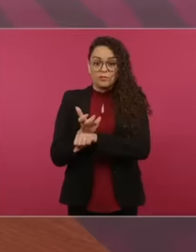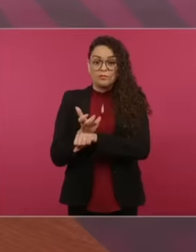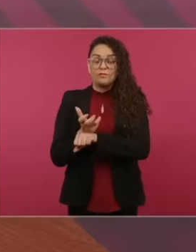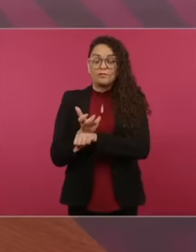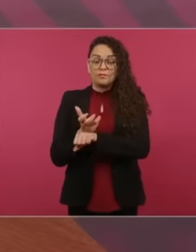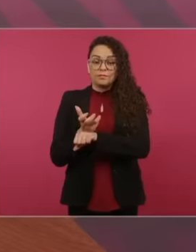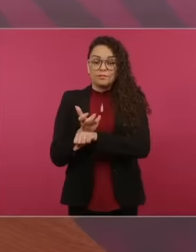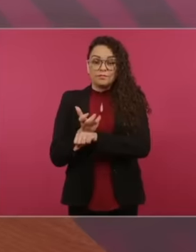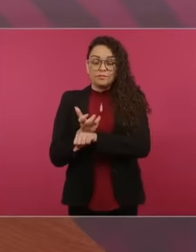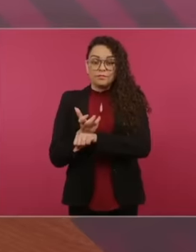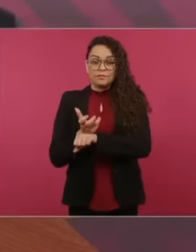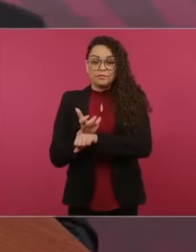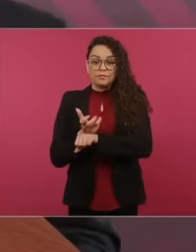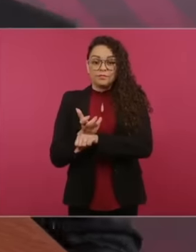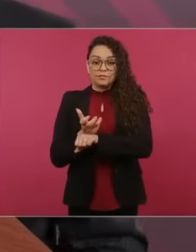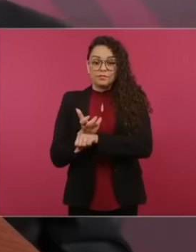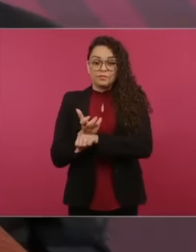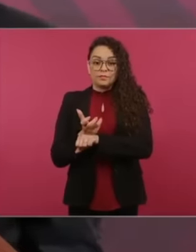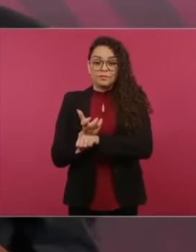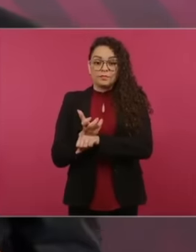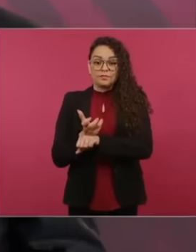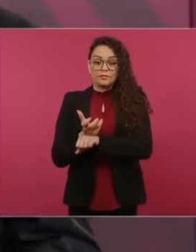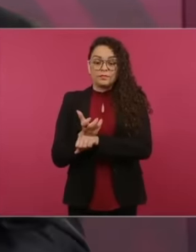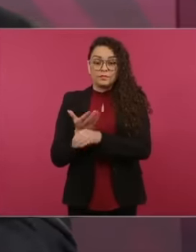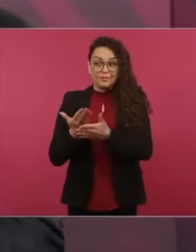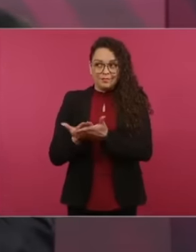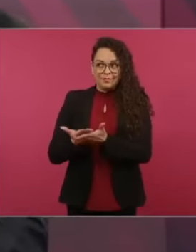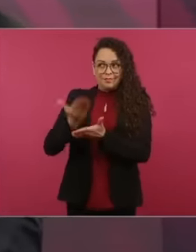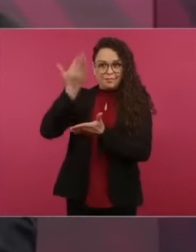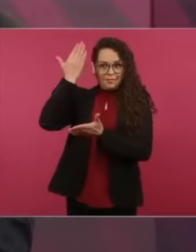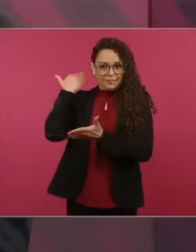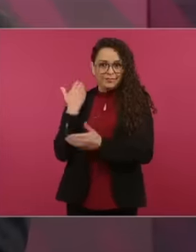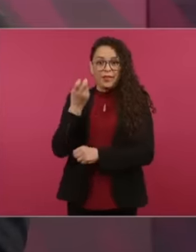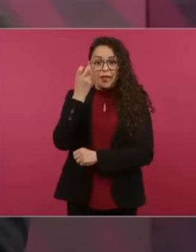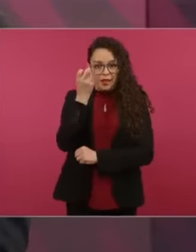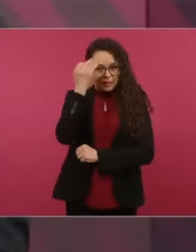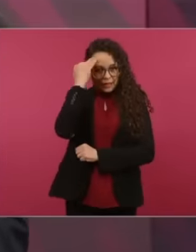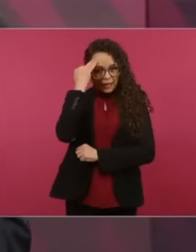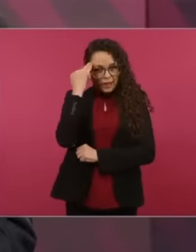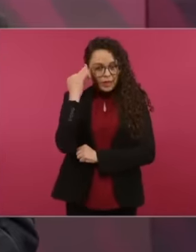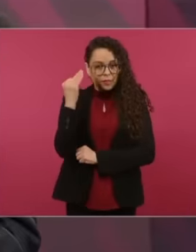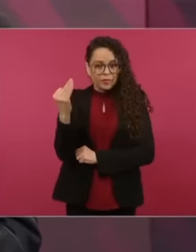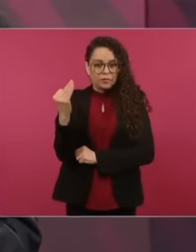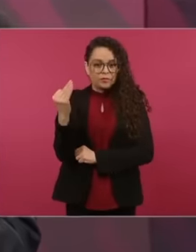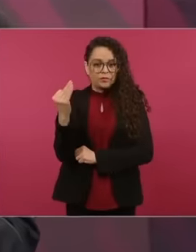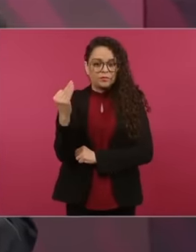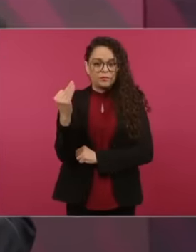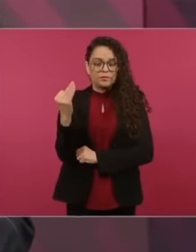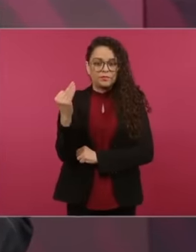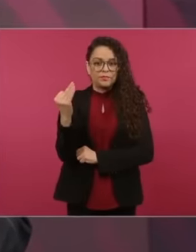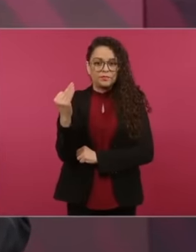at that time and that was